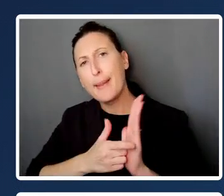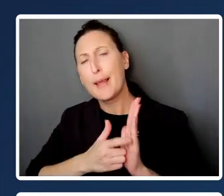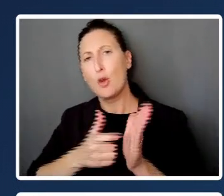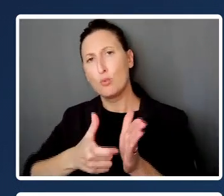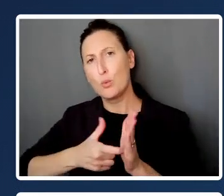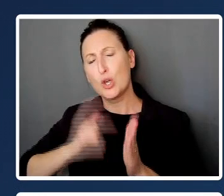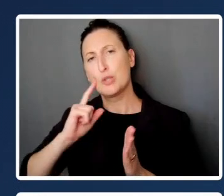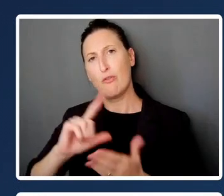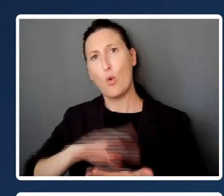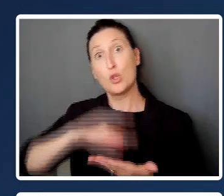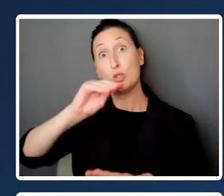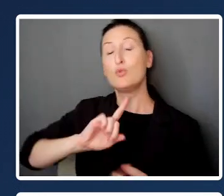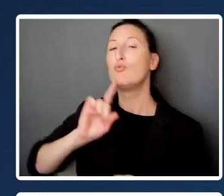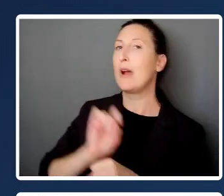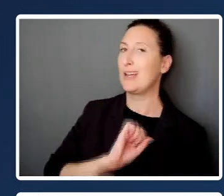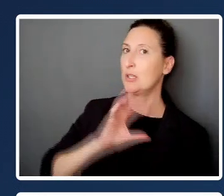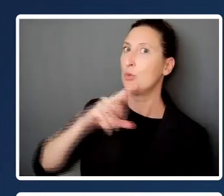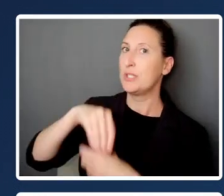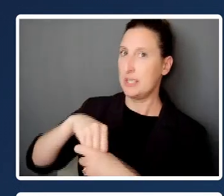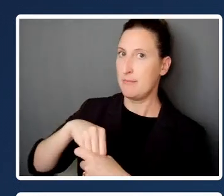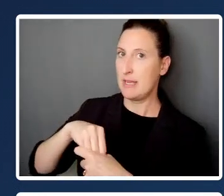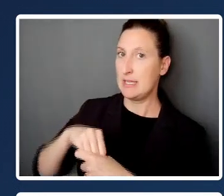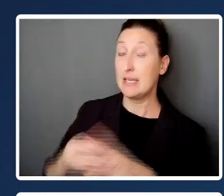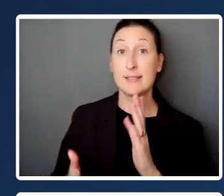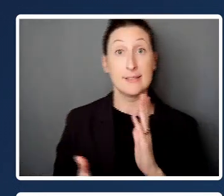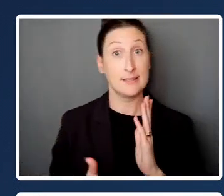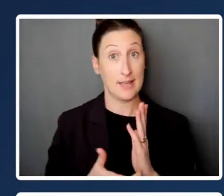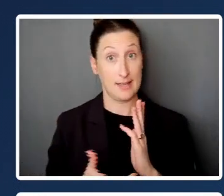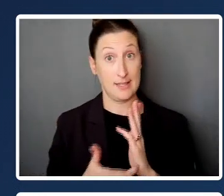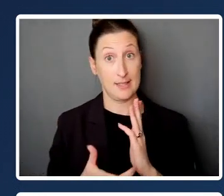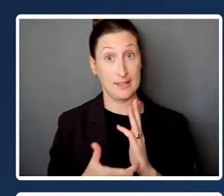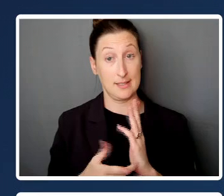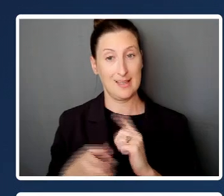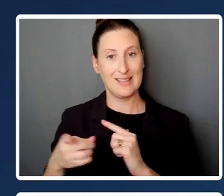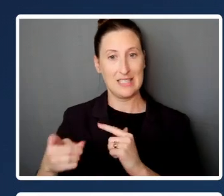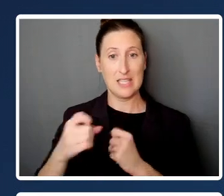This was technically structured as a work placement for them. And so,